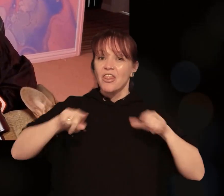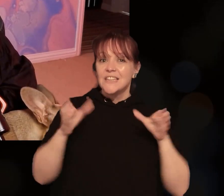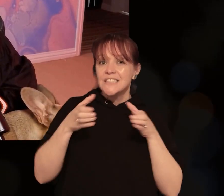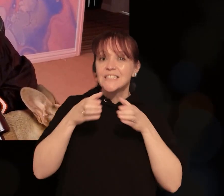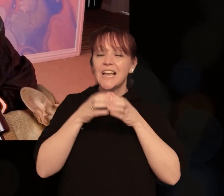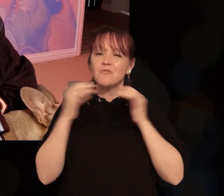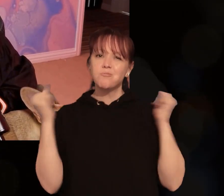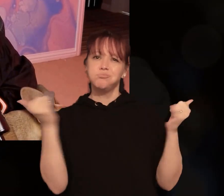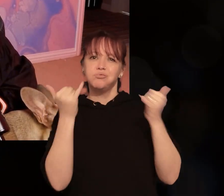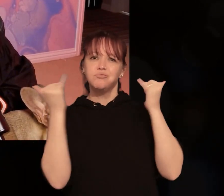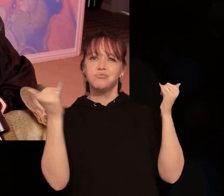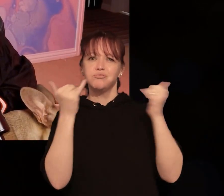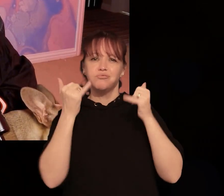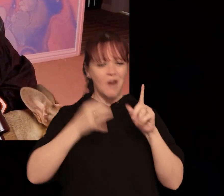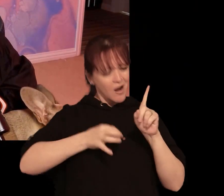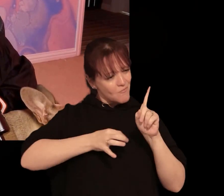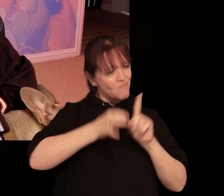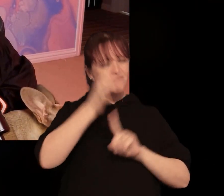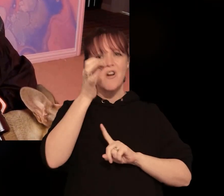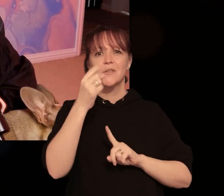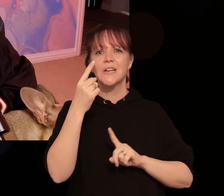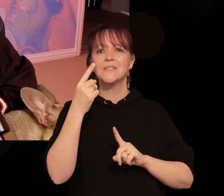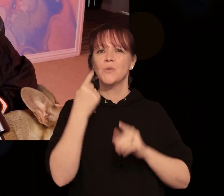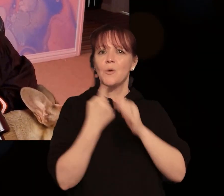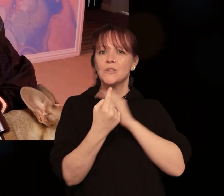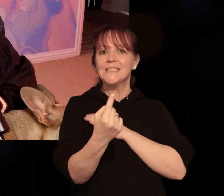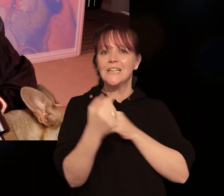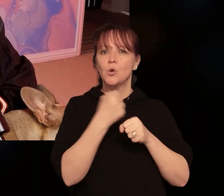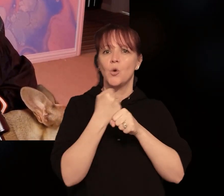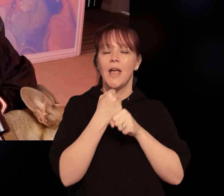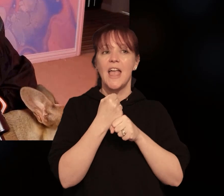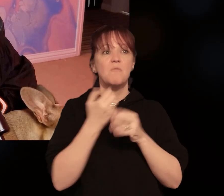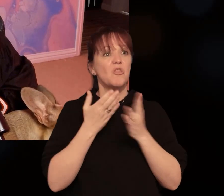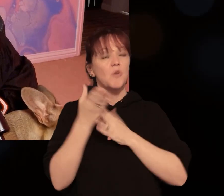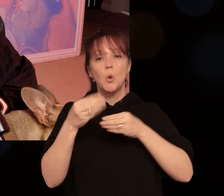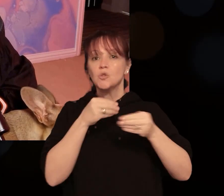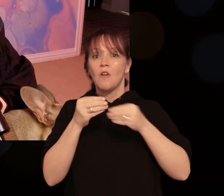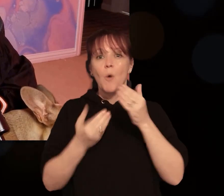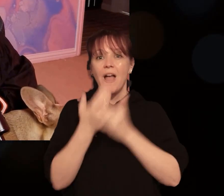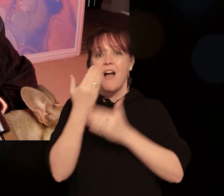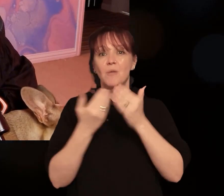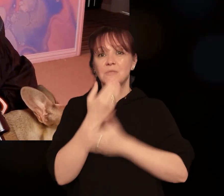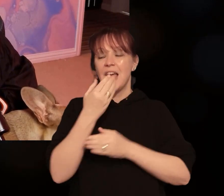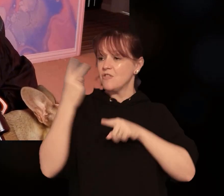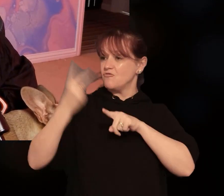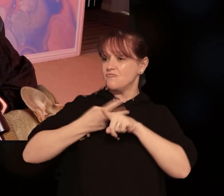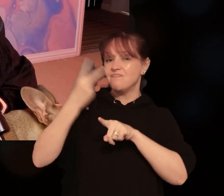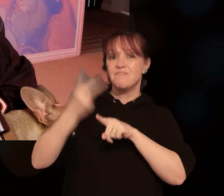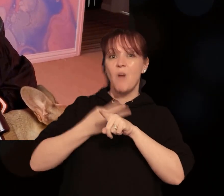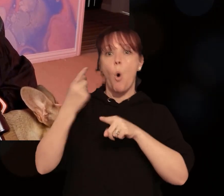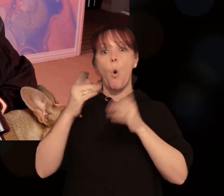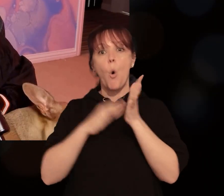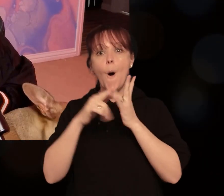This category celebrates progress within a single game. This could be through patches, through remasters and remakes, or through mods.